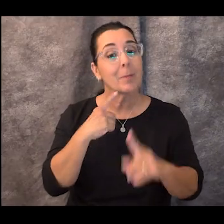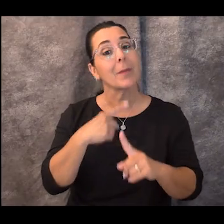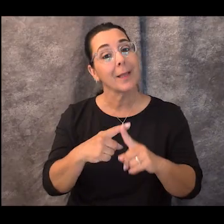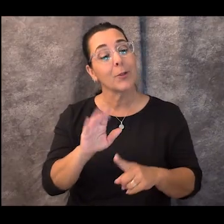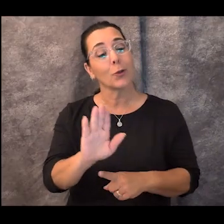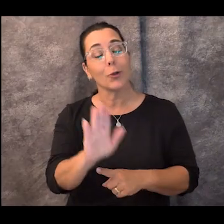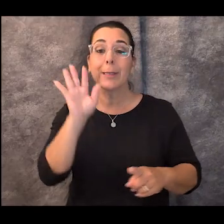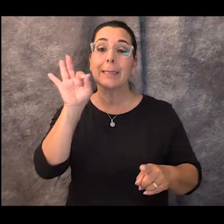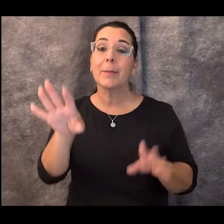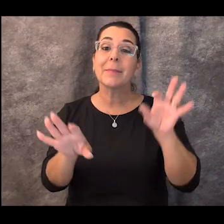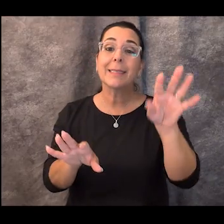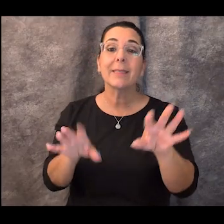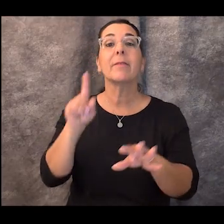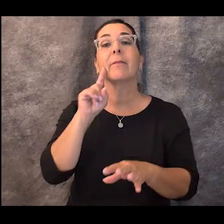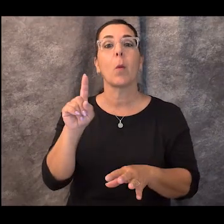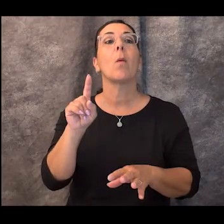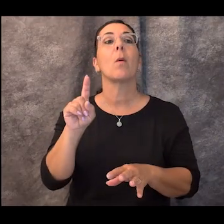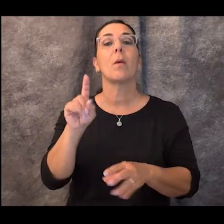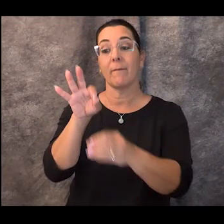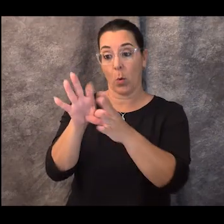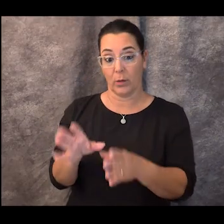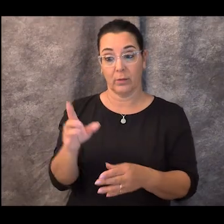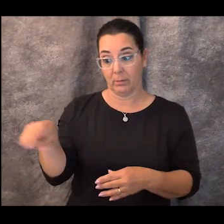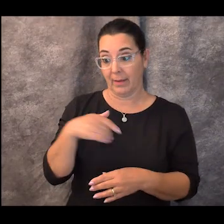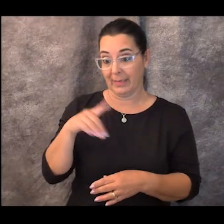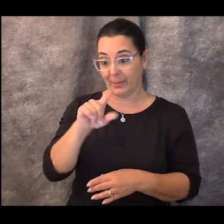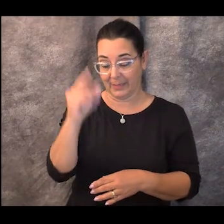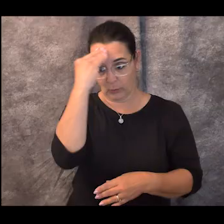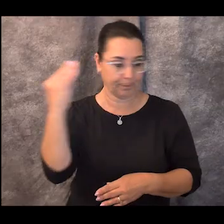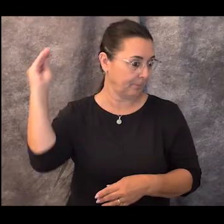for voters with disabilities to keep in mind as they get ready to vote